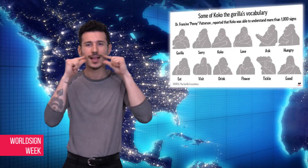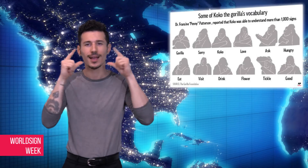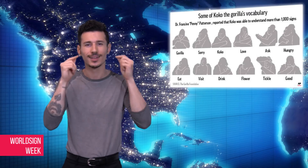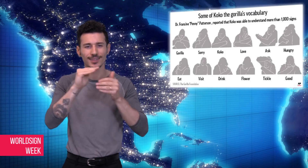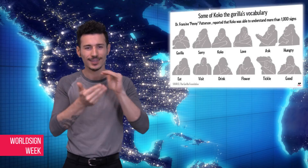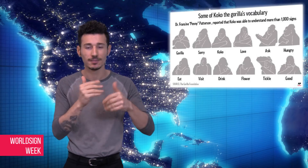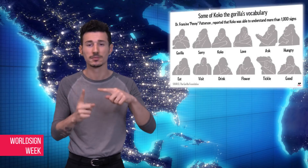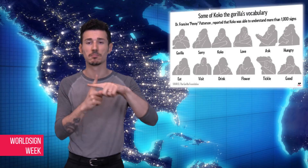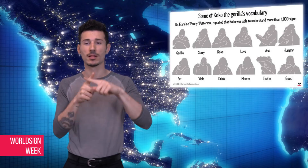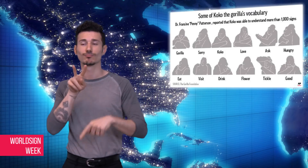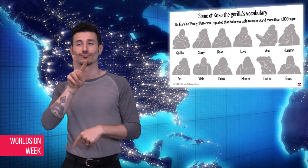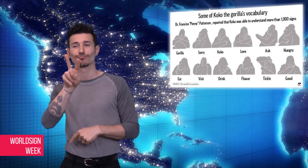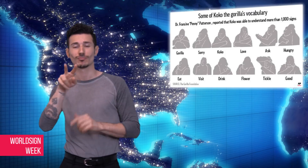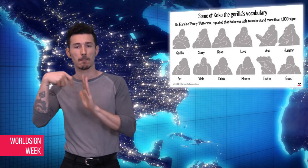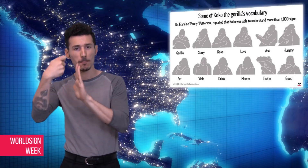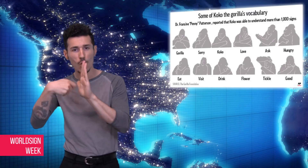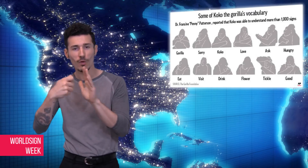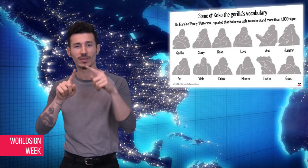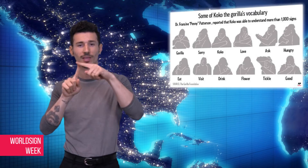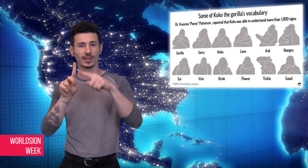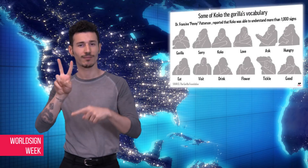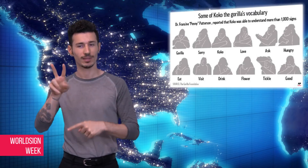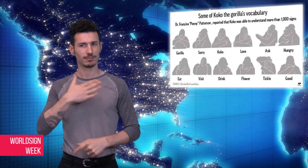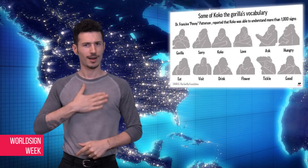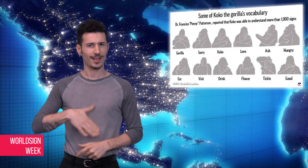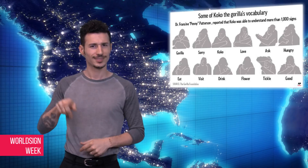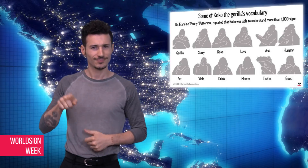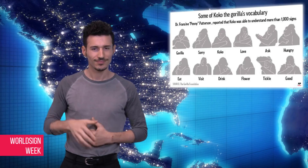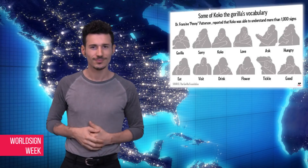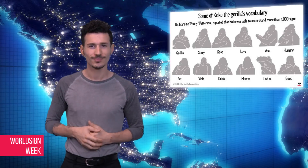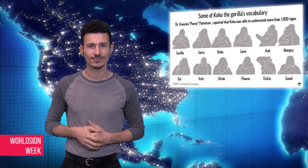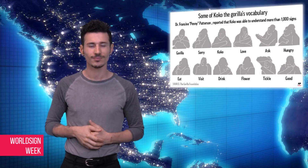He was, however not the only ape to